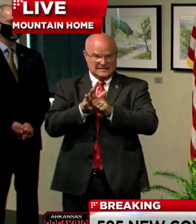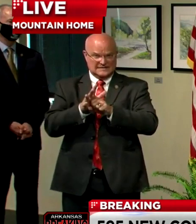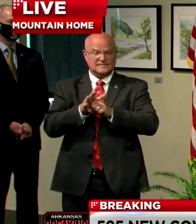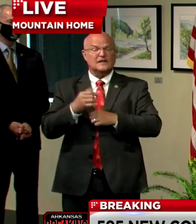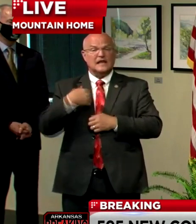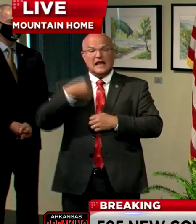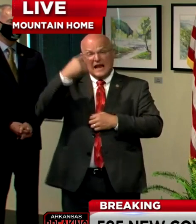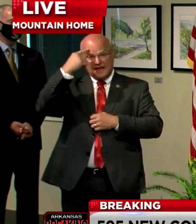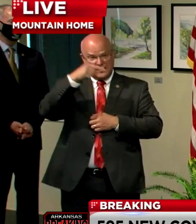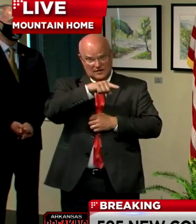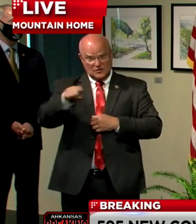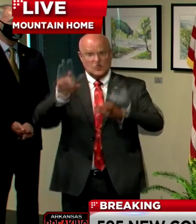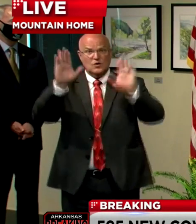SUPPORT OUR COMMUNITY EFFORTS